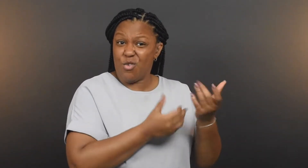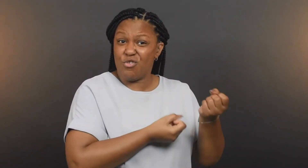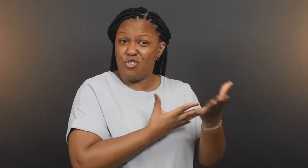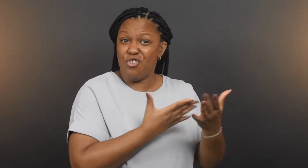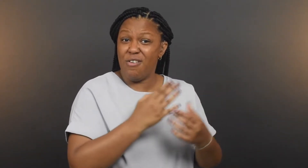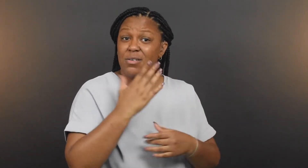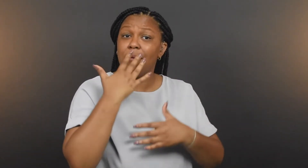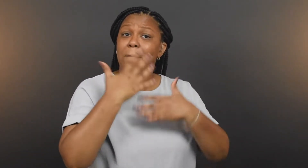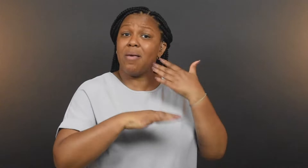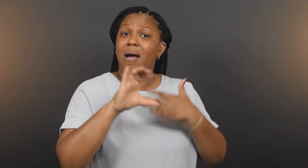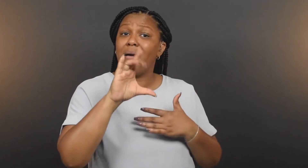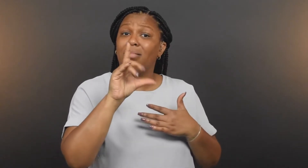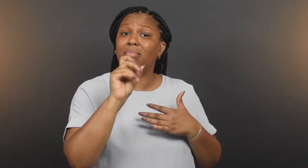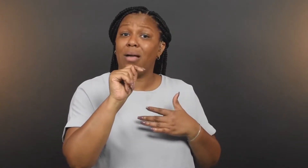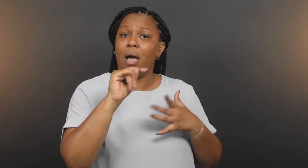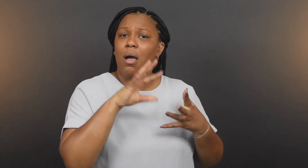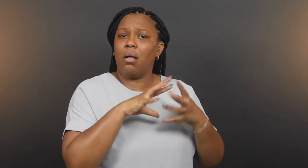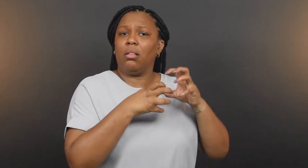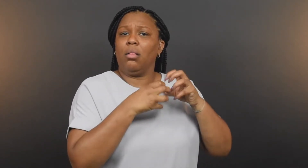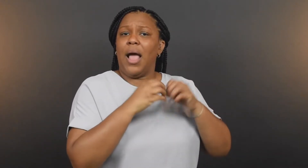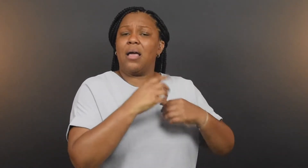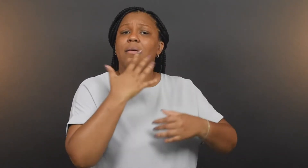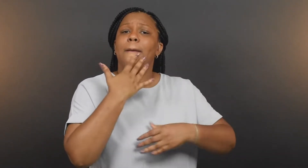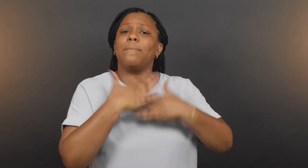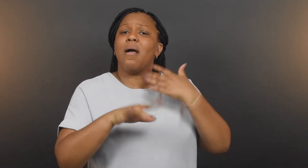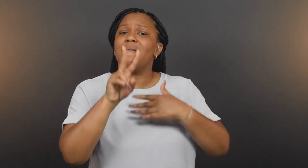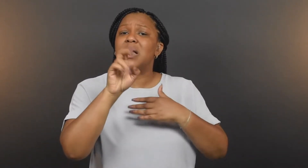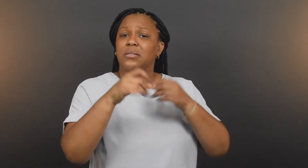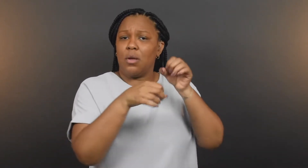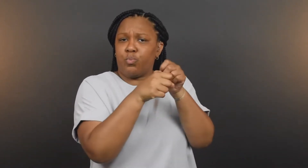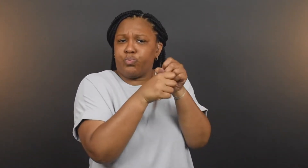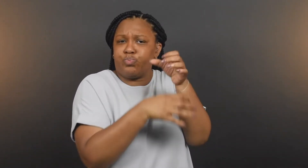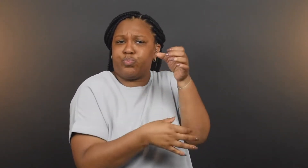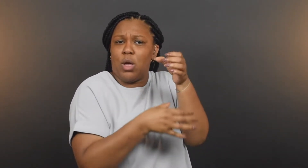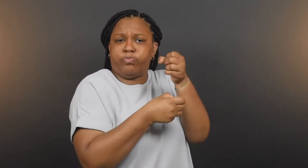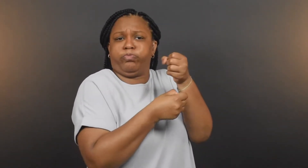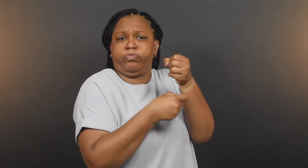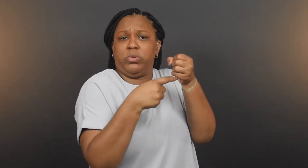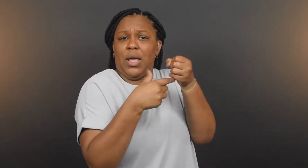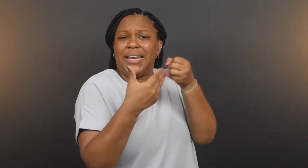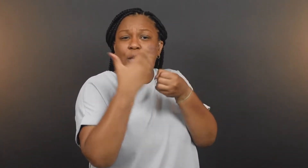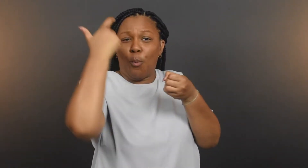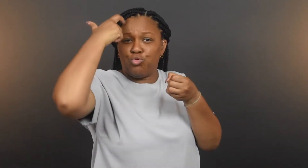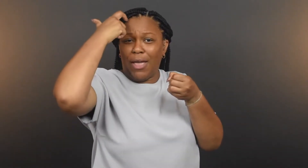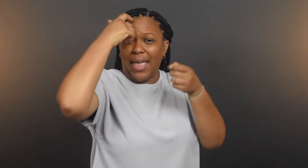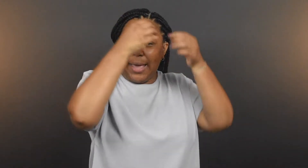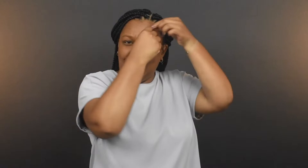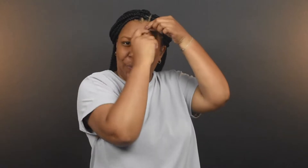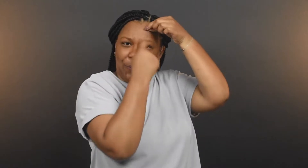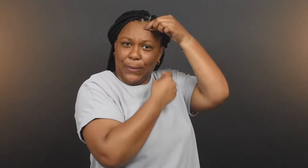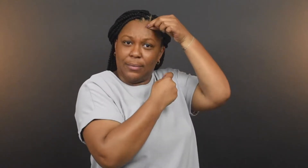which are often caused by a blood clot lodging in a blood vessel in or near the brain.